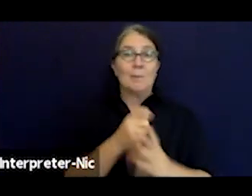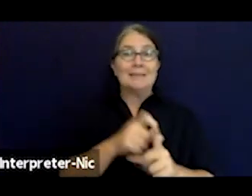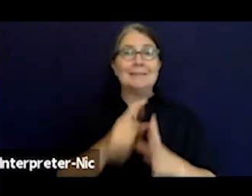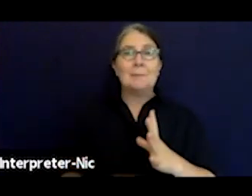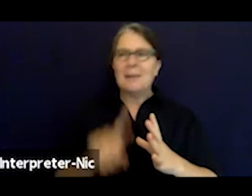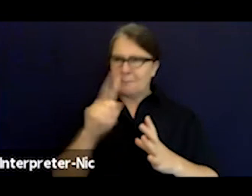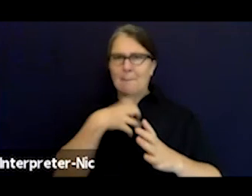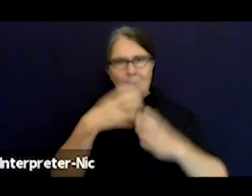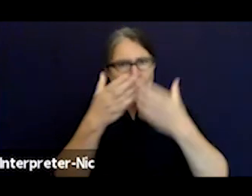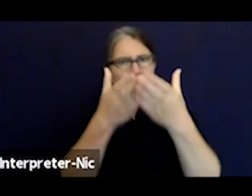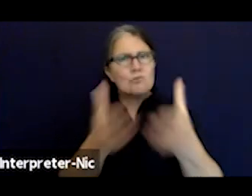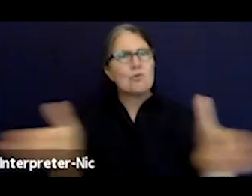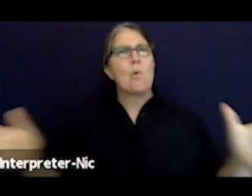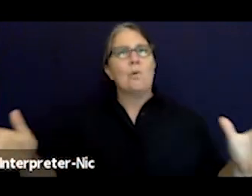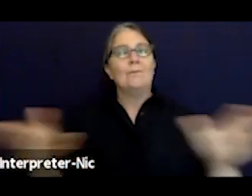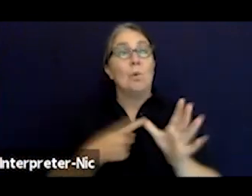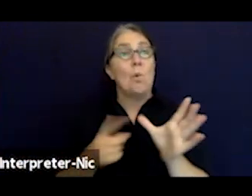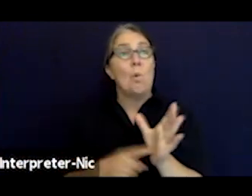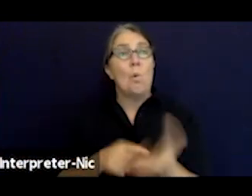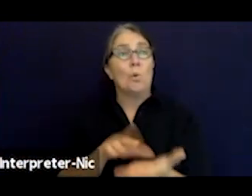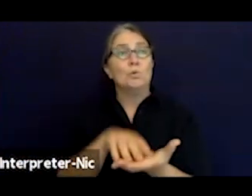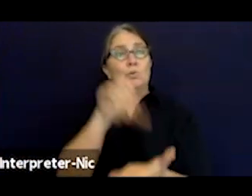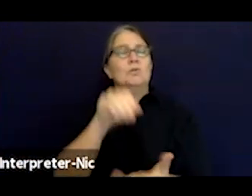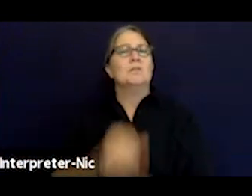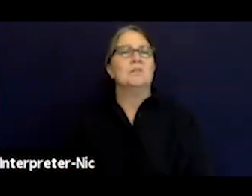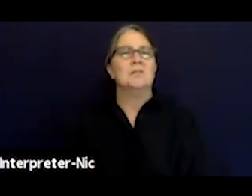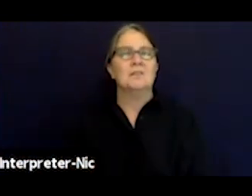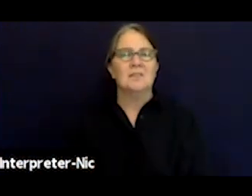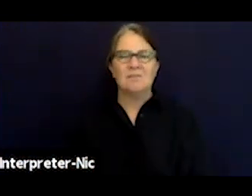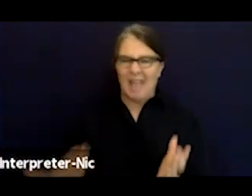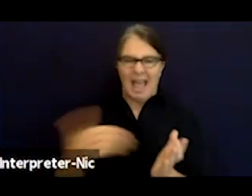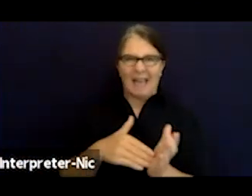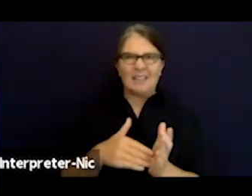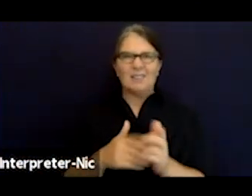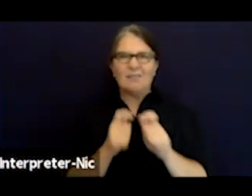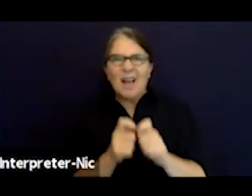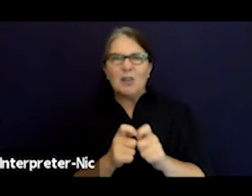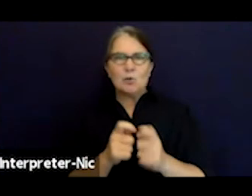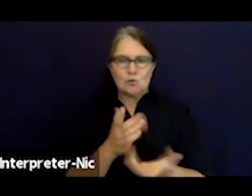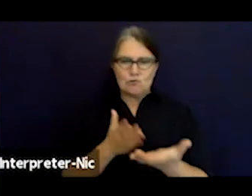world via meet-up events, adding to their learning via real life experiences.” More votes for plus 1,